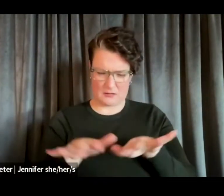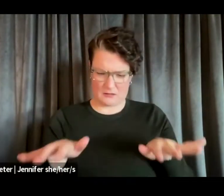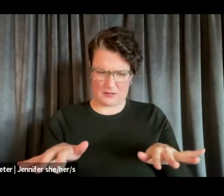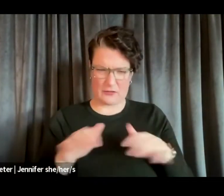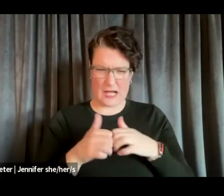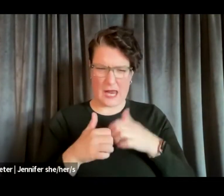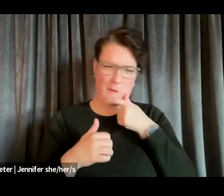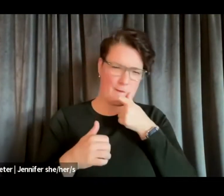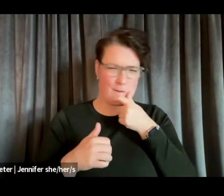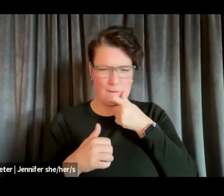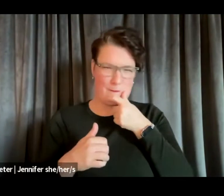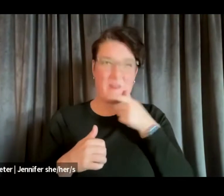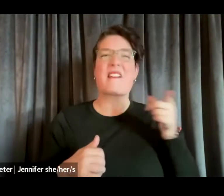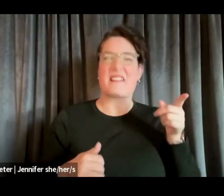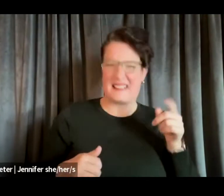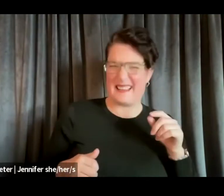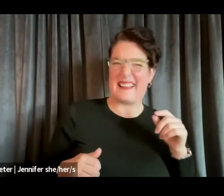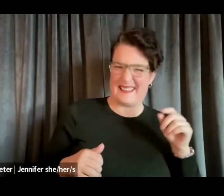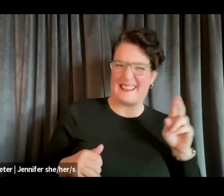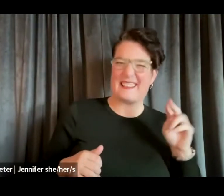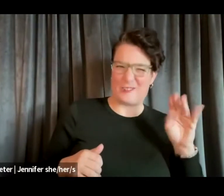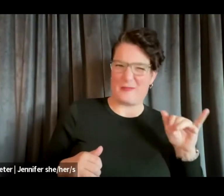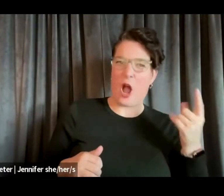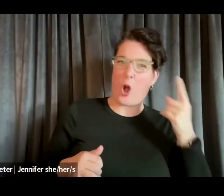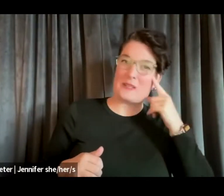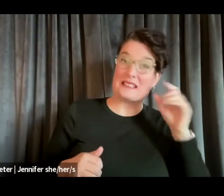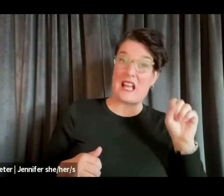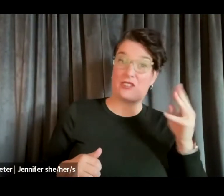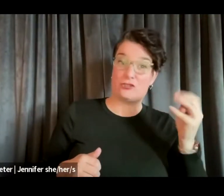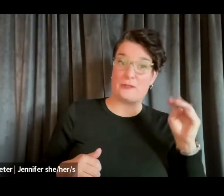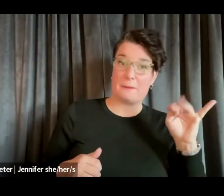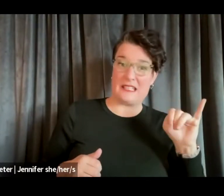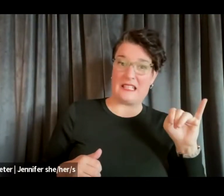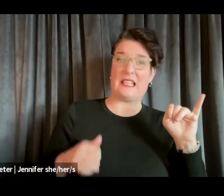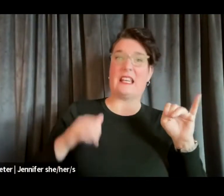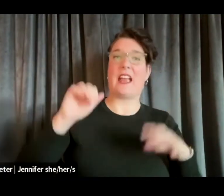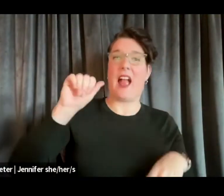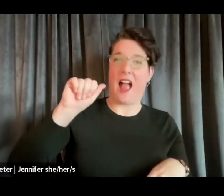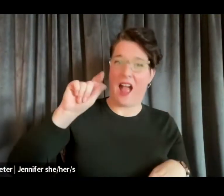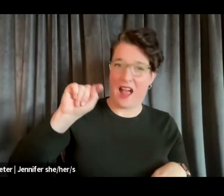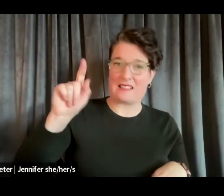I always thought Shemini Atzeret was the, the big, like water Witchery day.